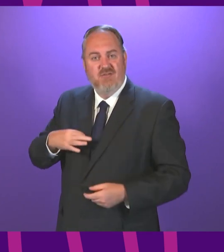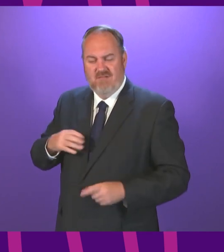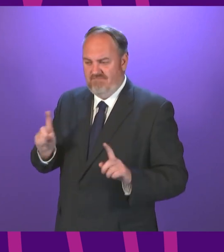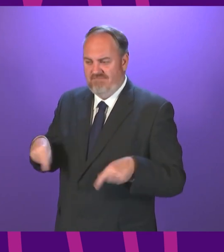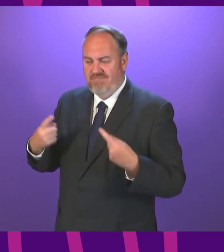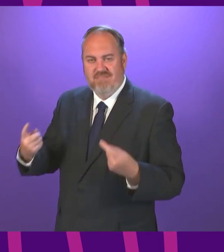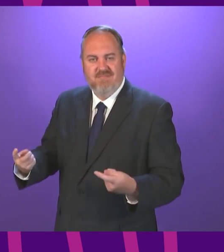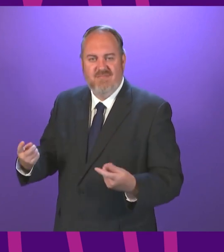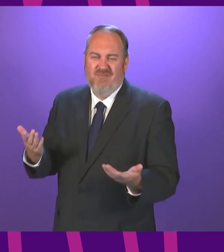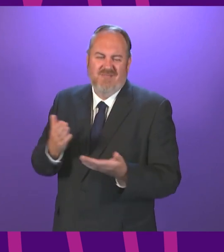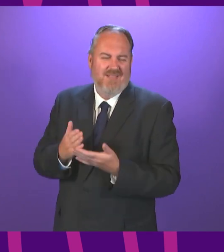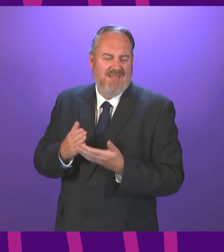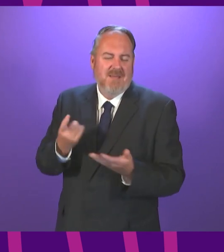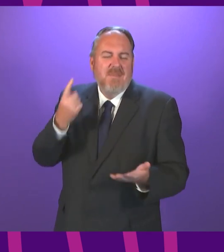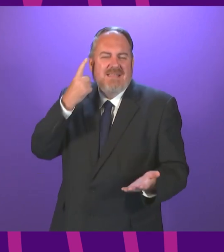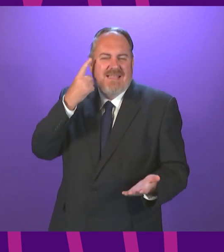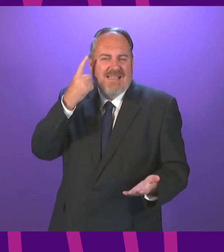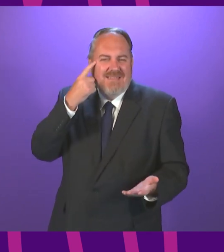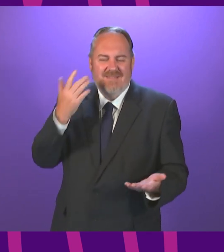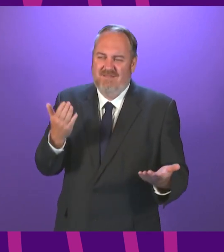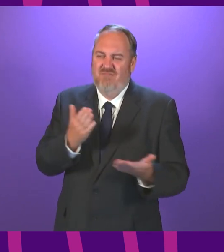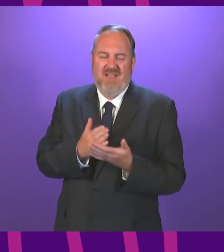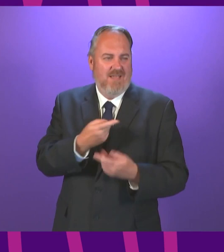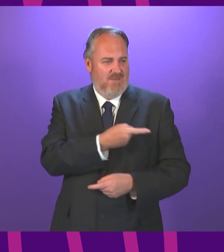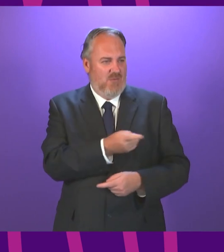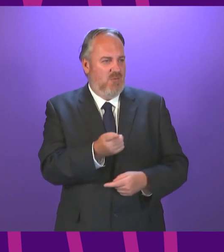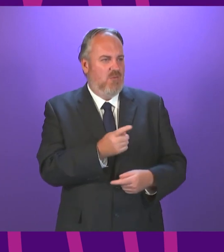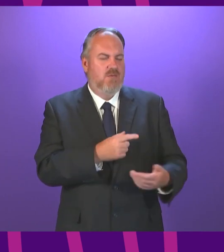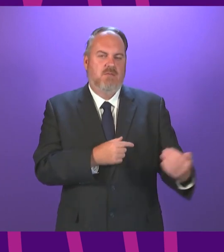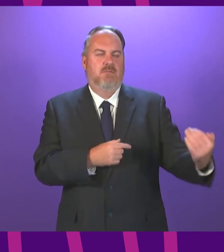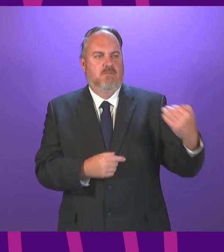It makes perfect sense for members such as Rachael Hamilton to keep putting pressure on us